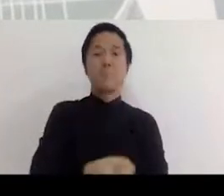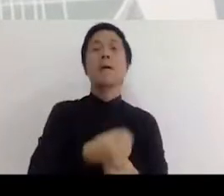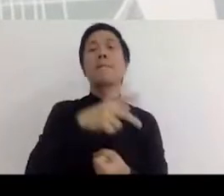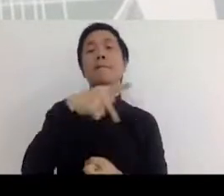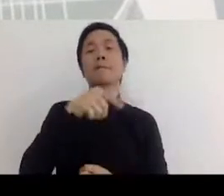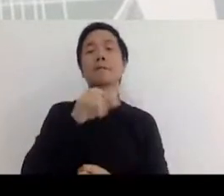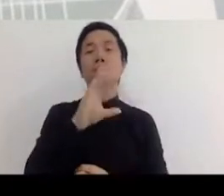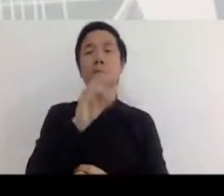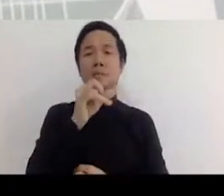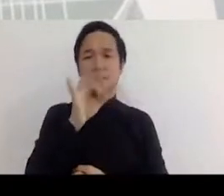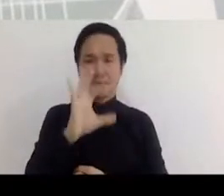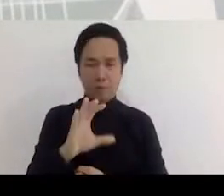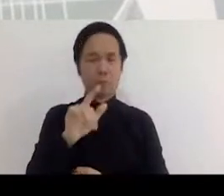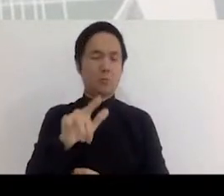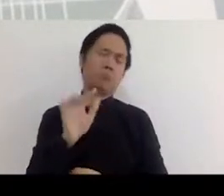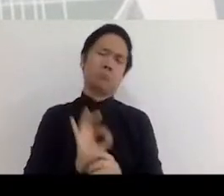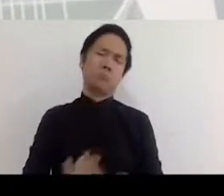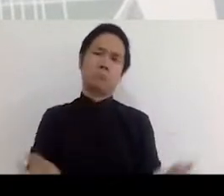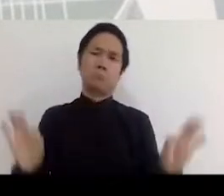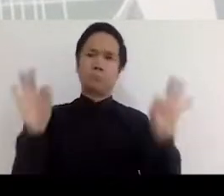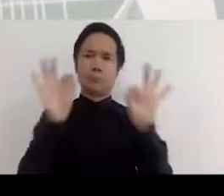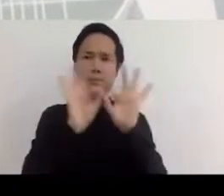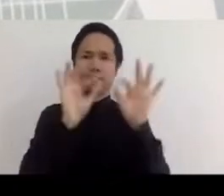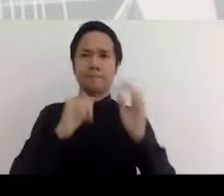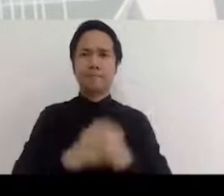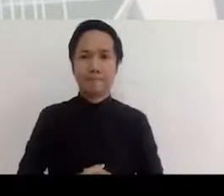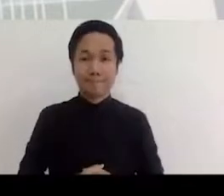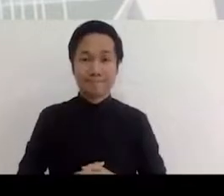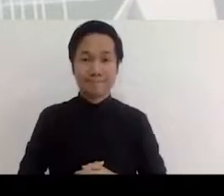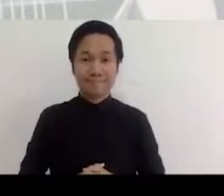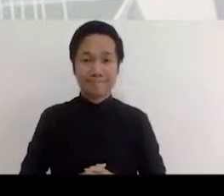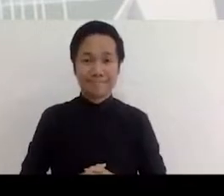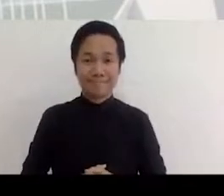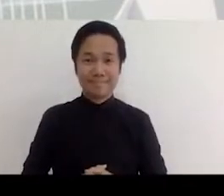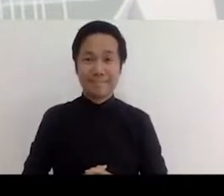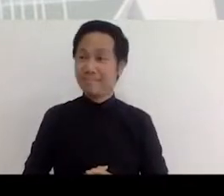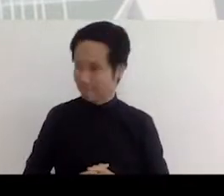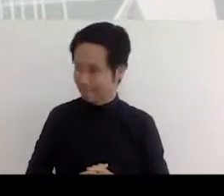and to share the stories that you are collecting. Thank you so much.